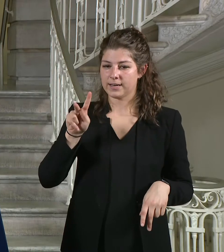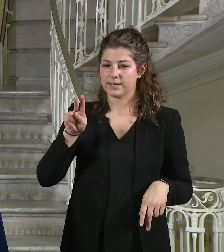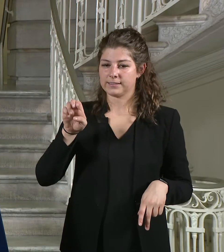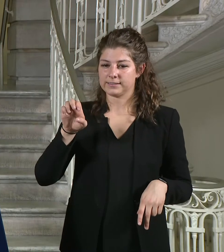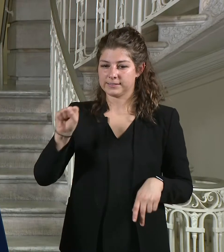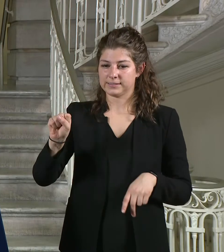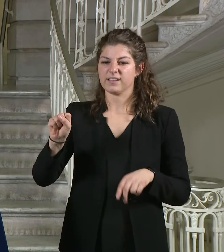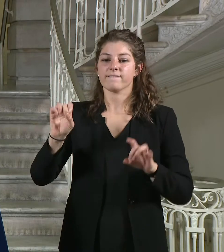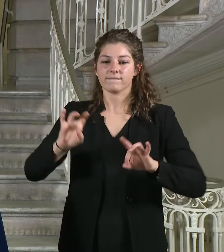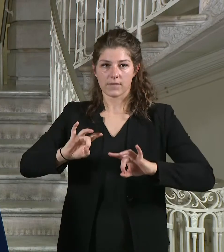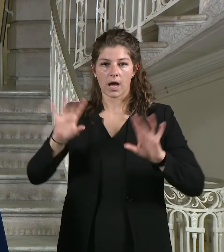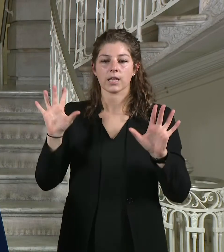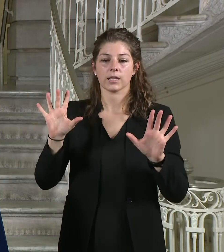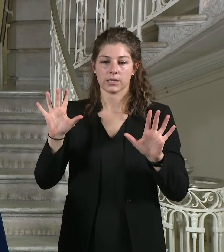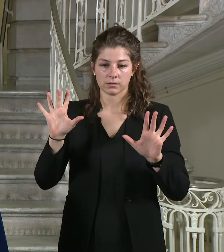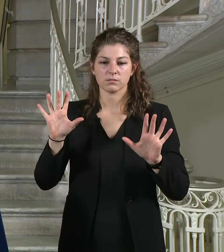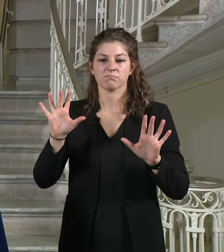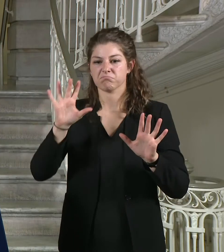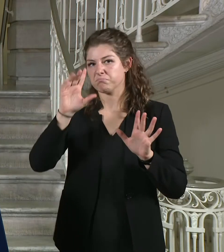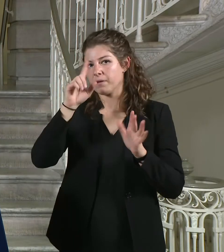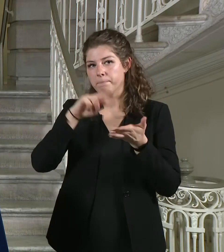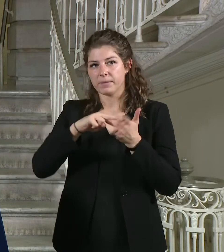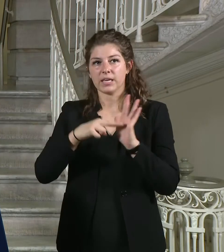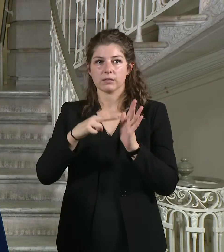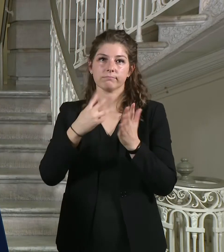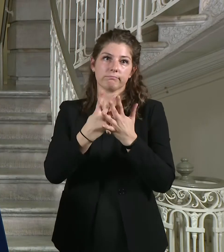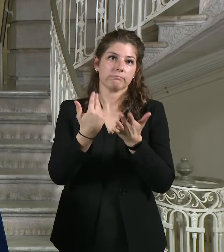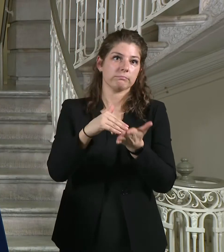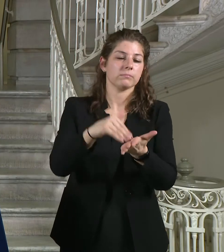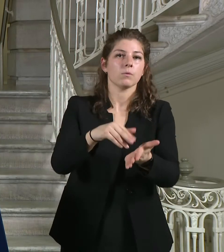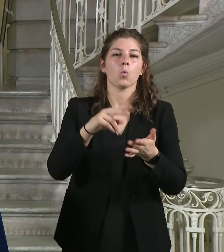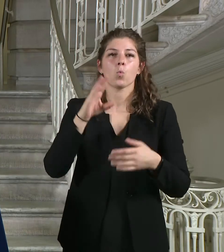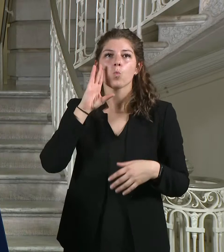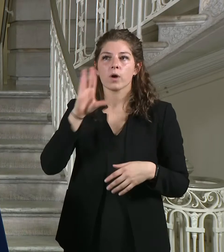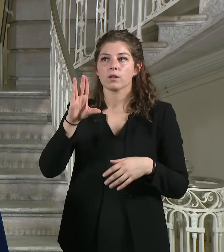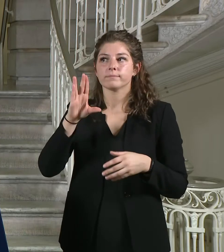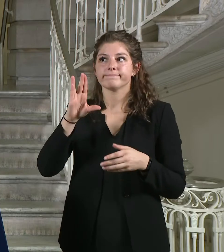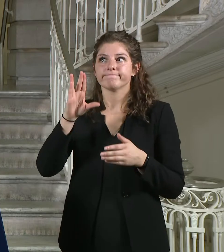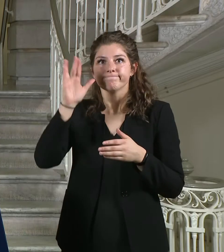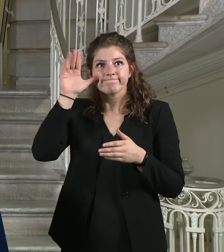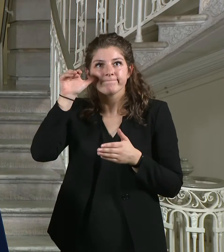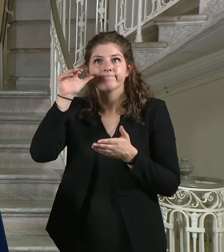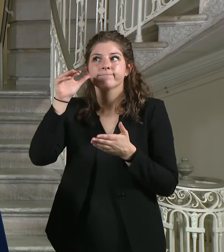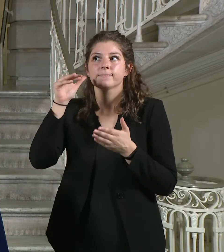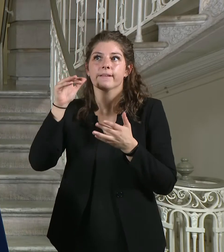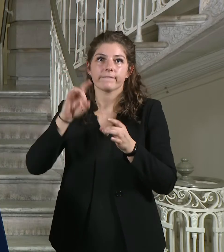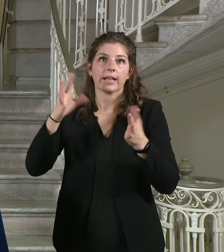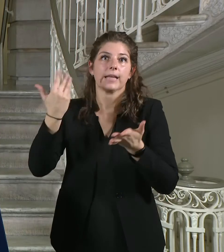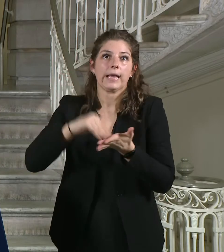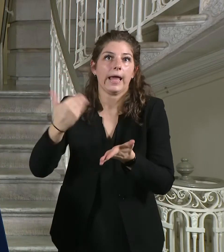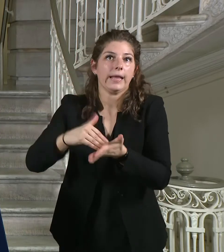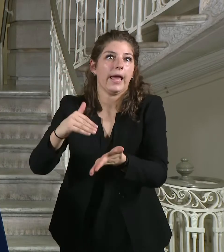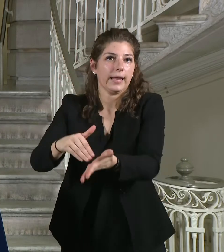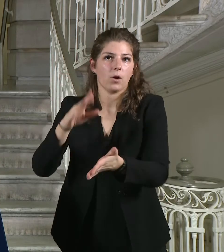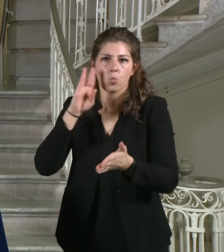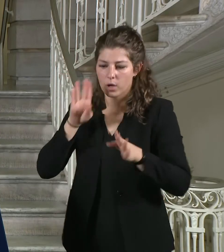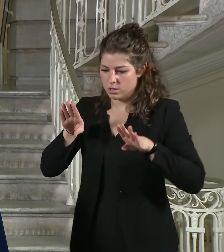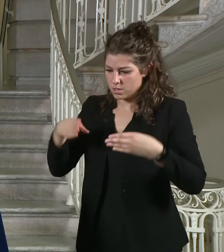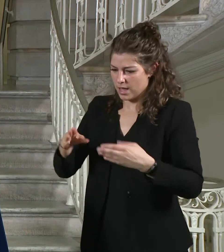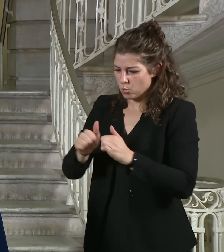BELIEVE AROUND 1700 PEOPLE ARE PRECIPITOUS AND THEY HAVE MADE UP